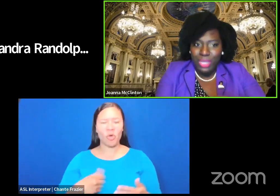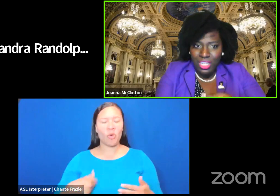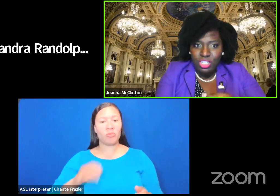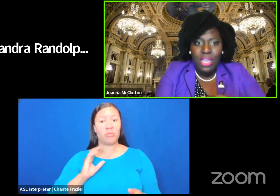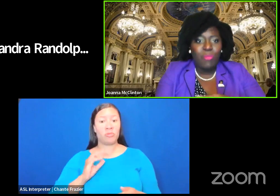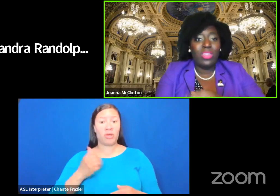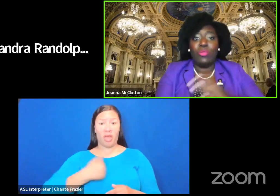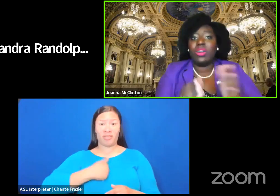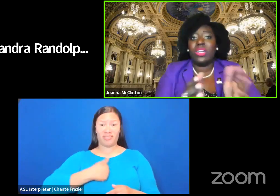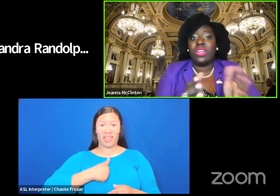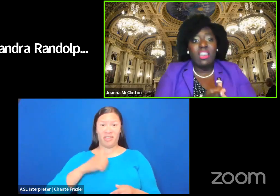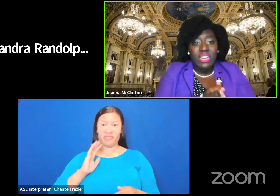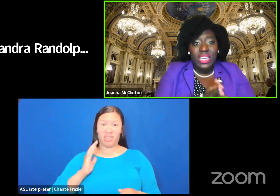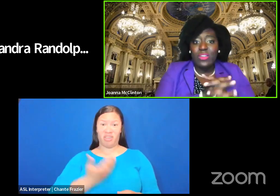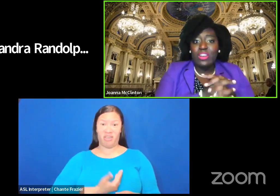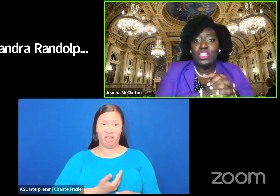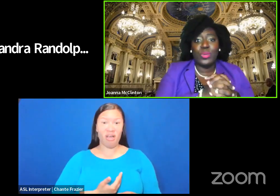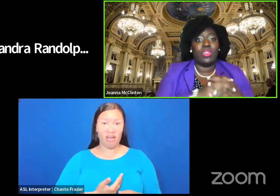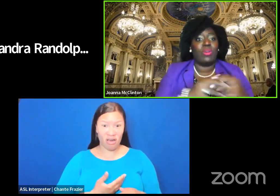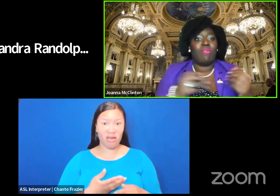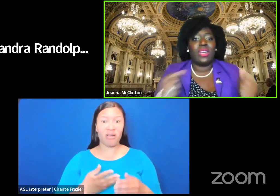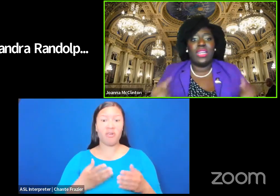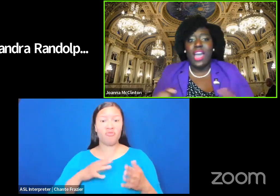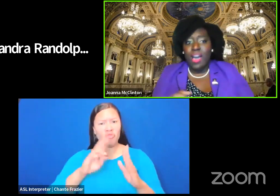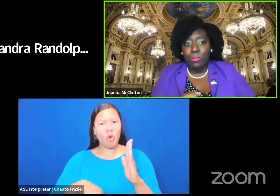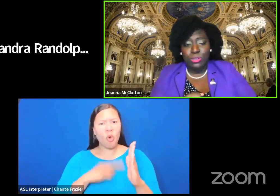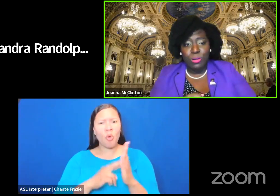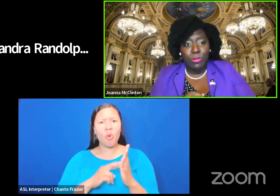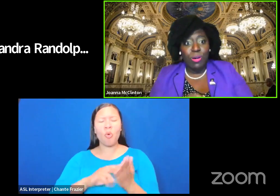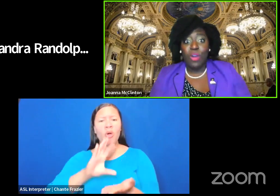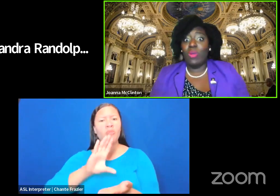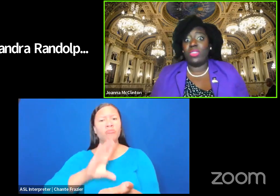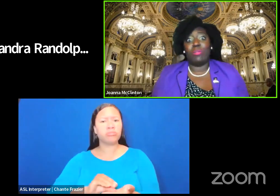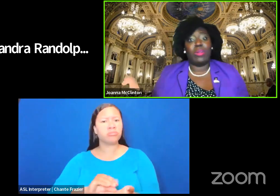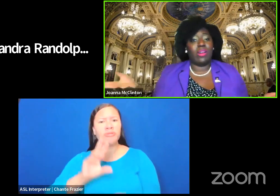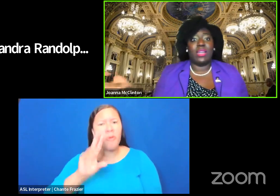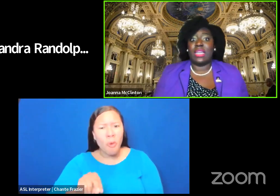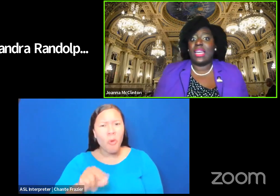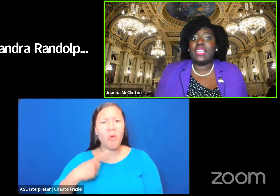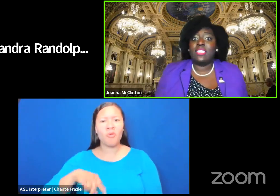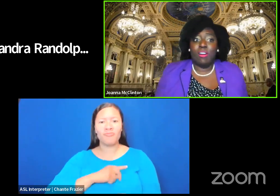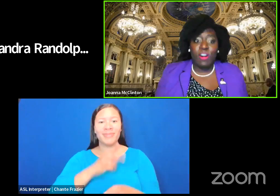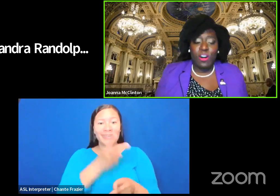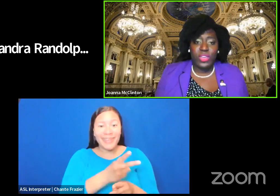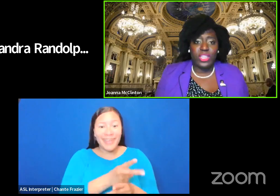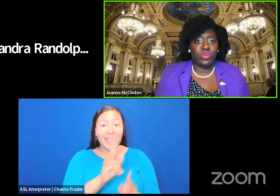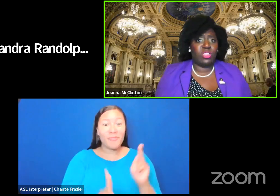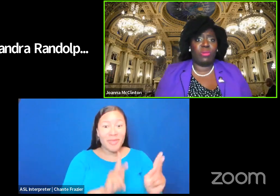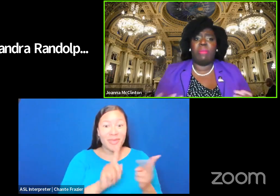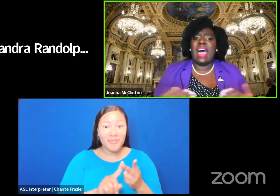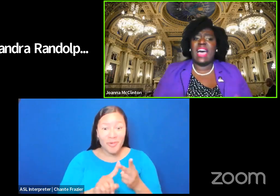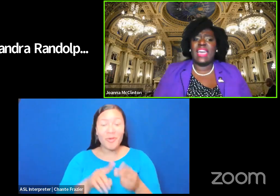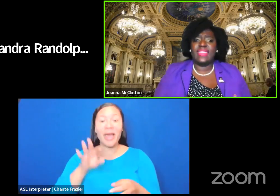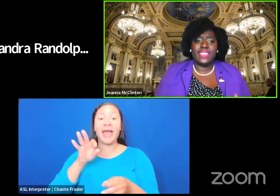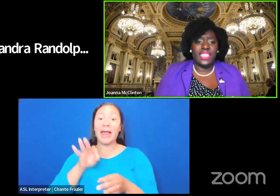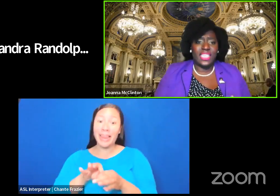or aging parents we keep them going. Appointments making sure they get this and the other. We cannot allow